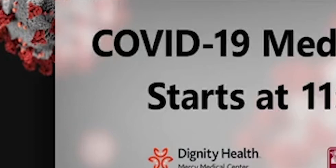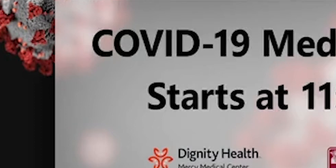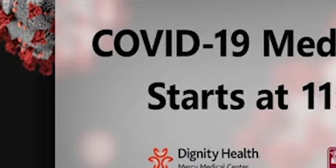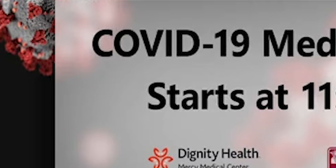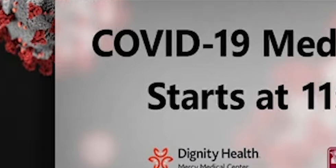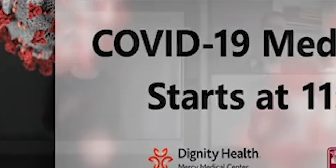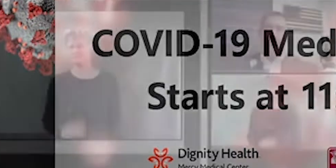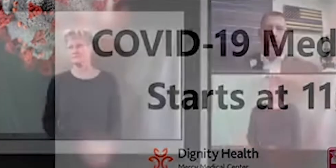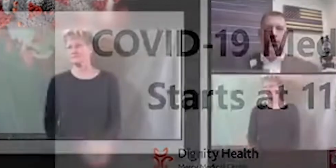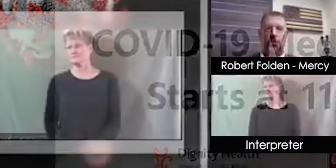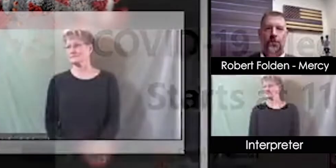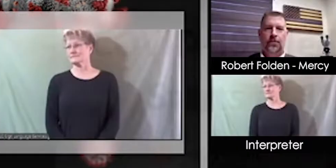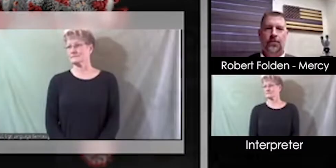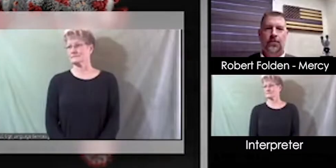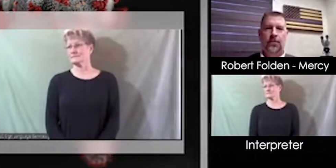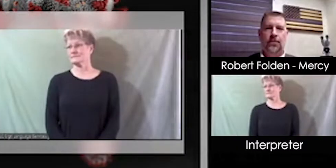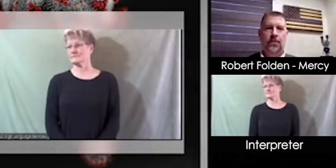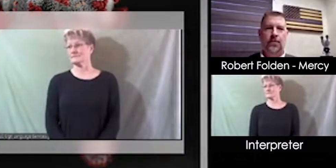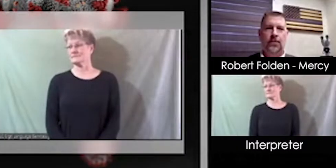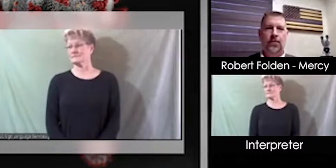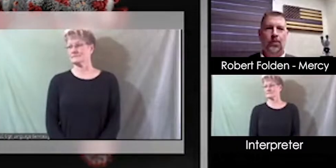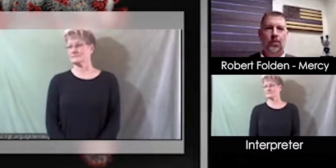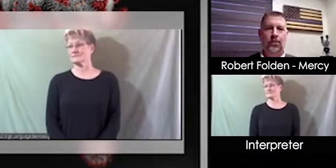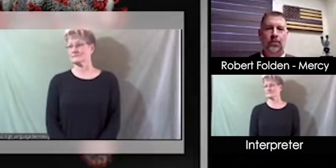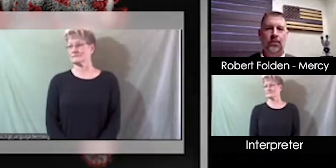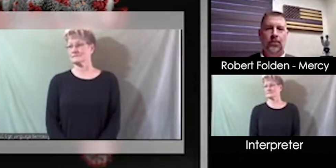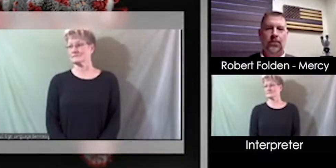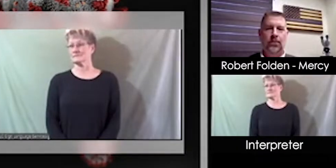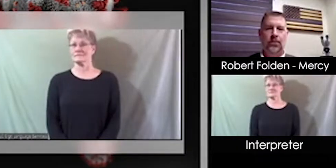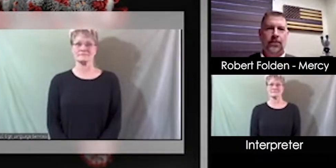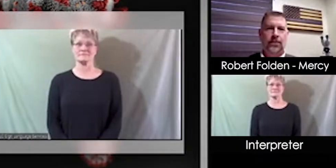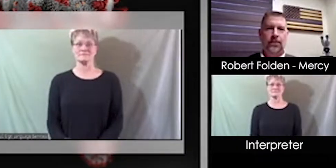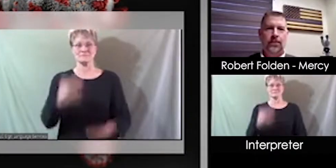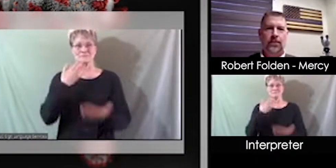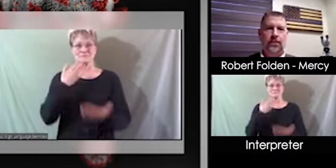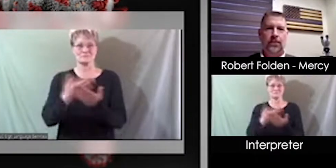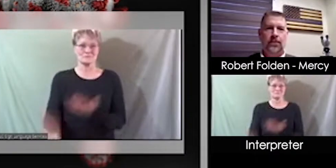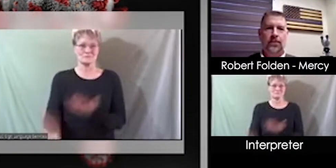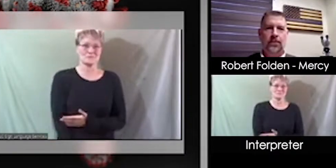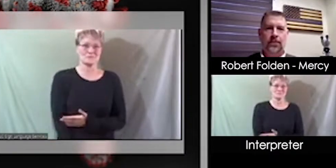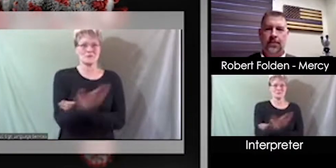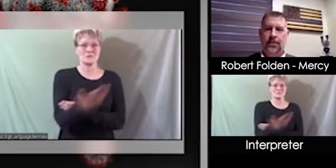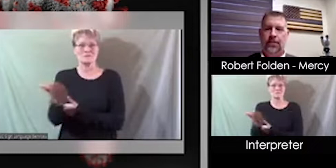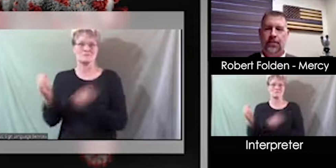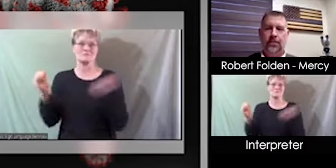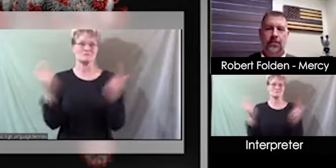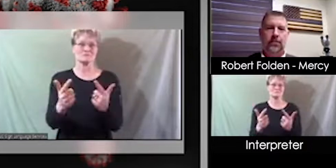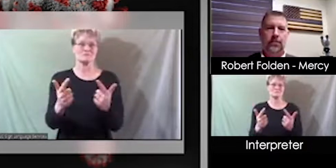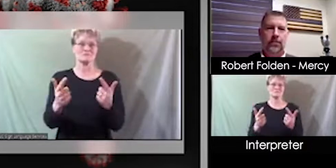Alright, good morning everyone. Welcome to our